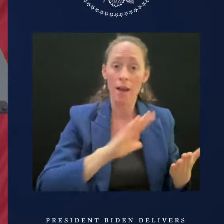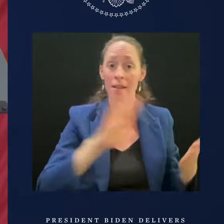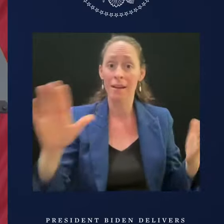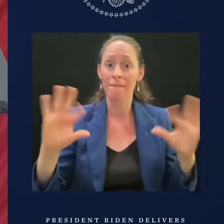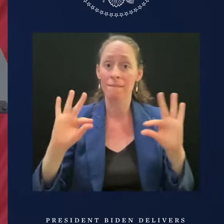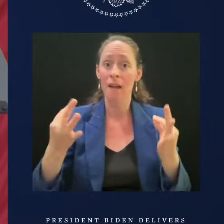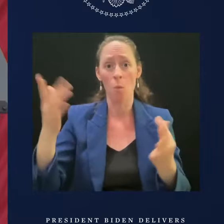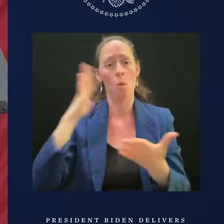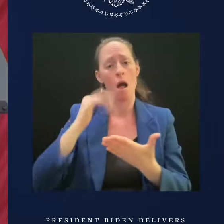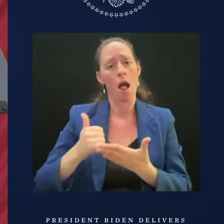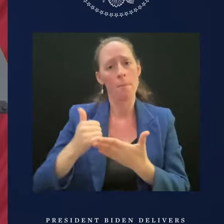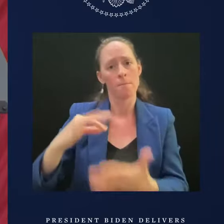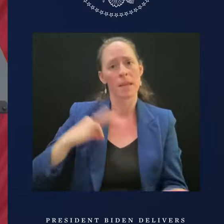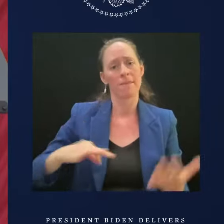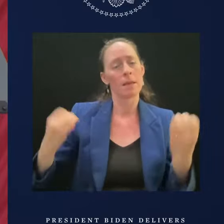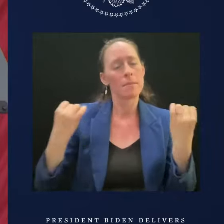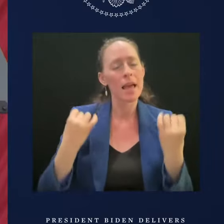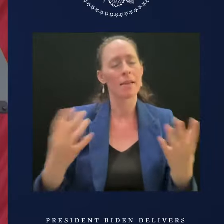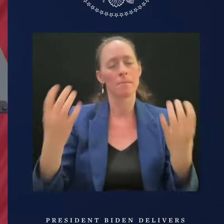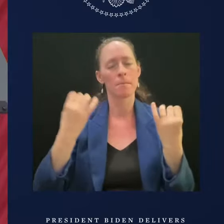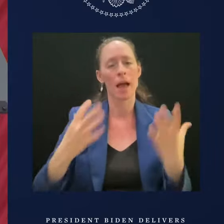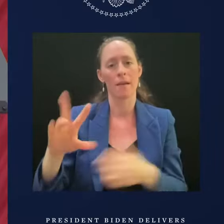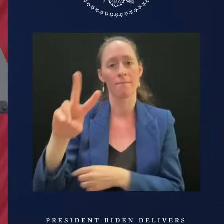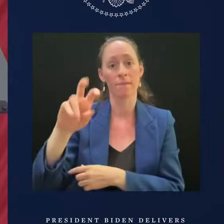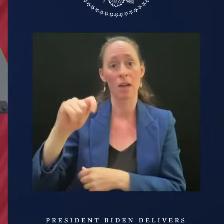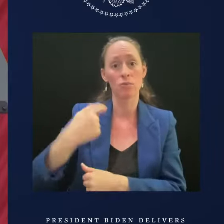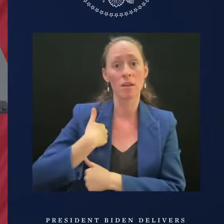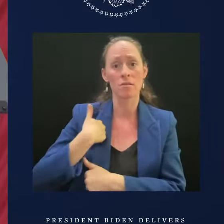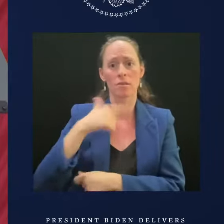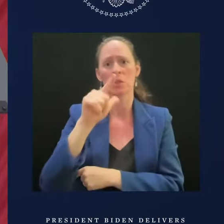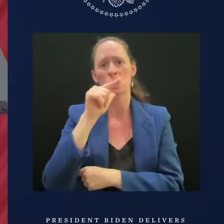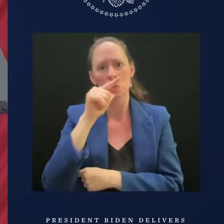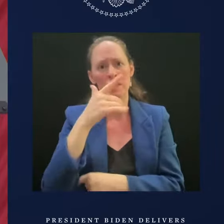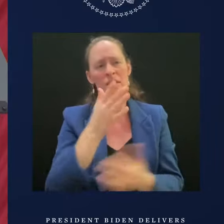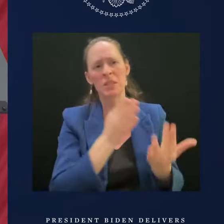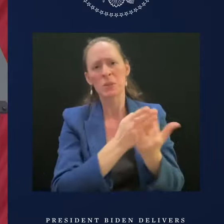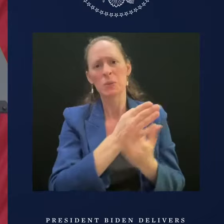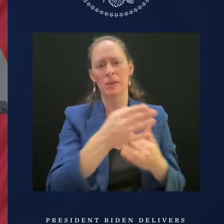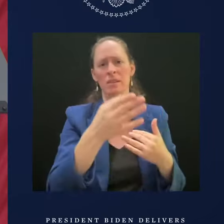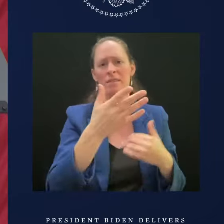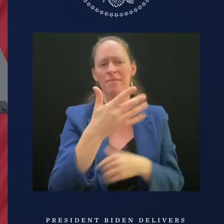and burn pits during their military service. Pits the size of football fields